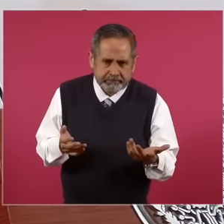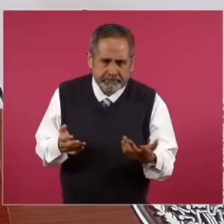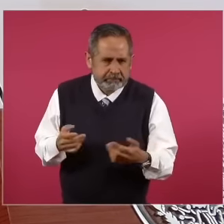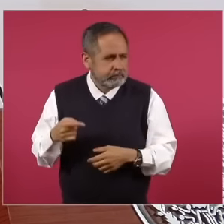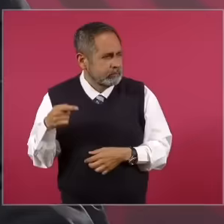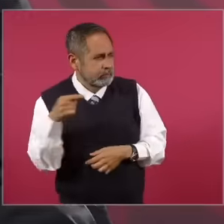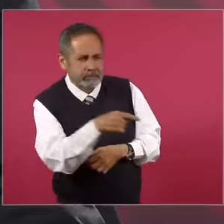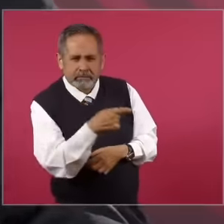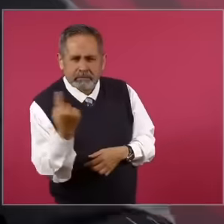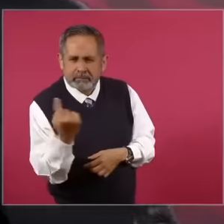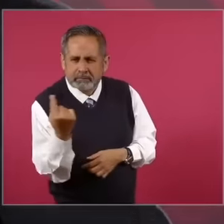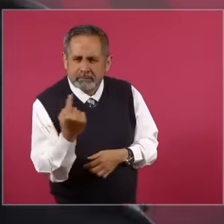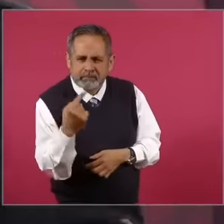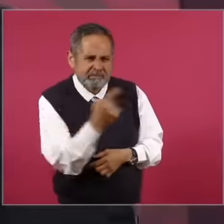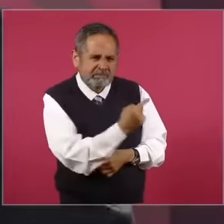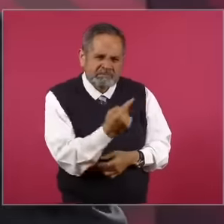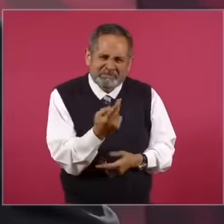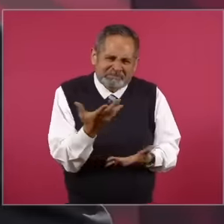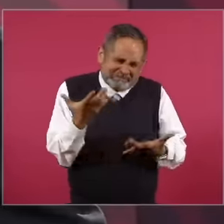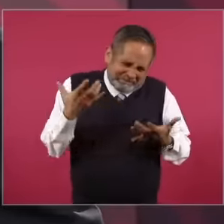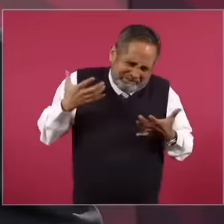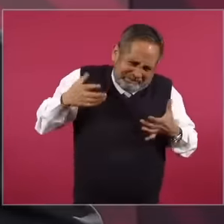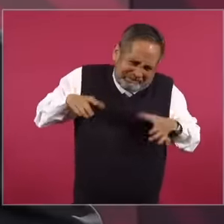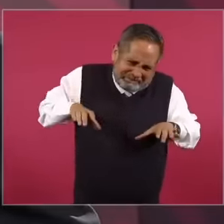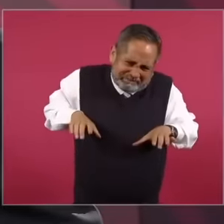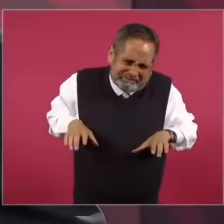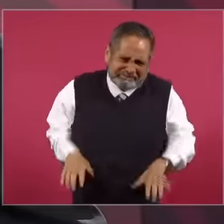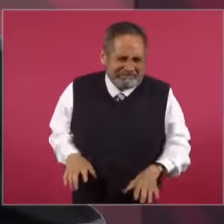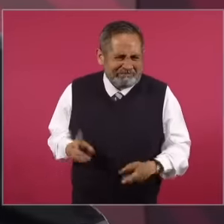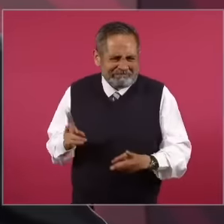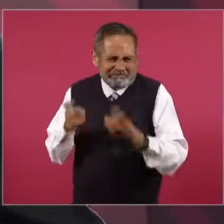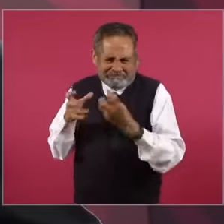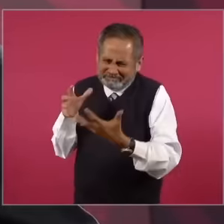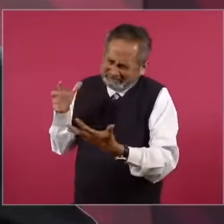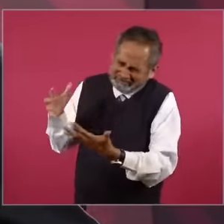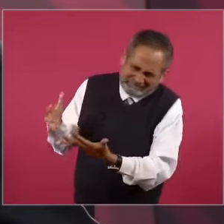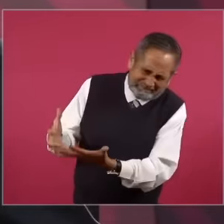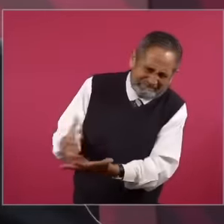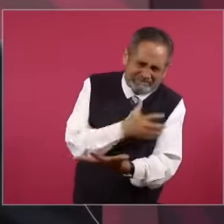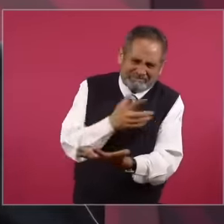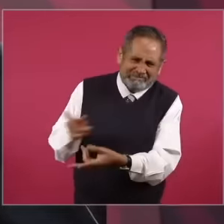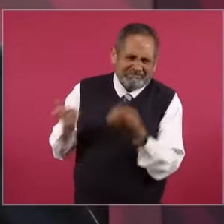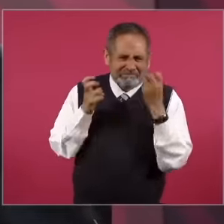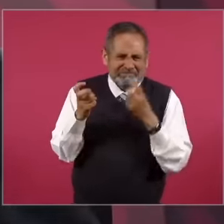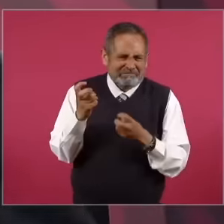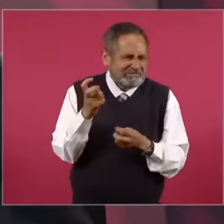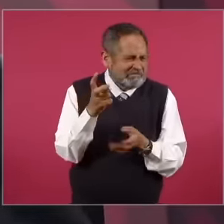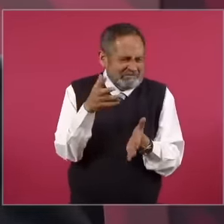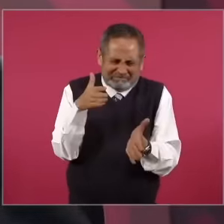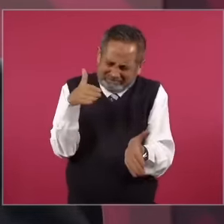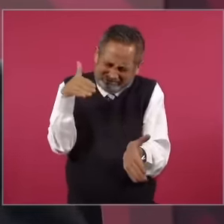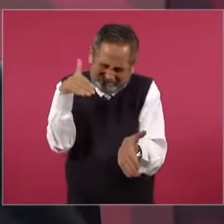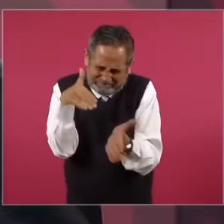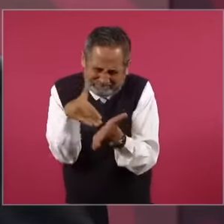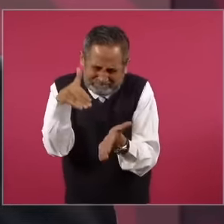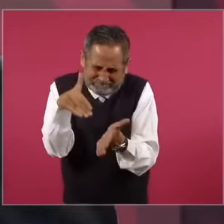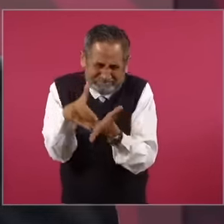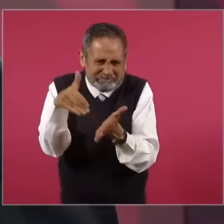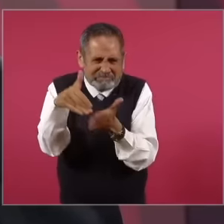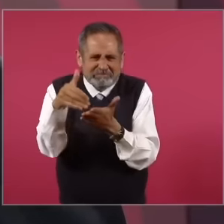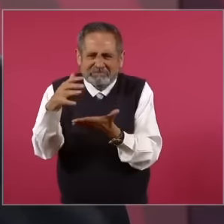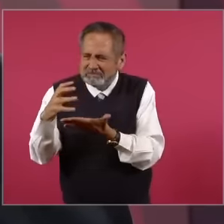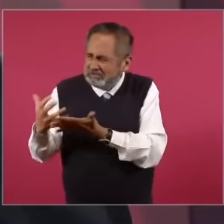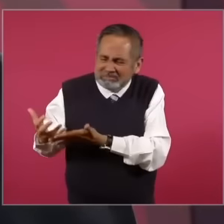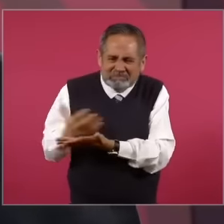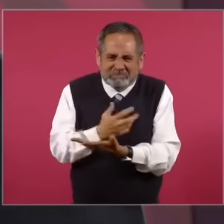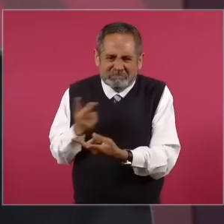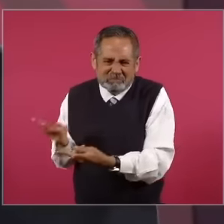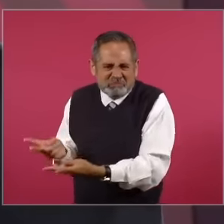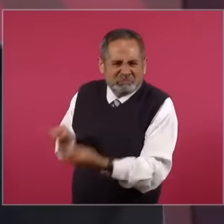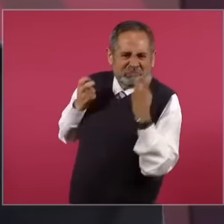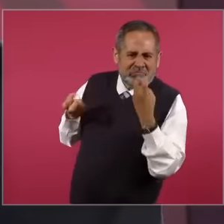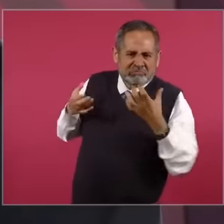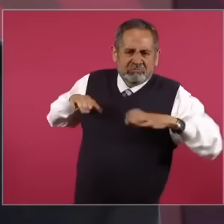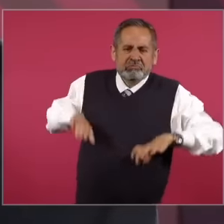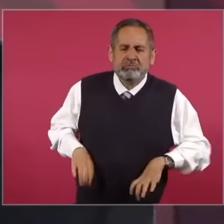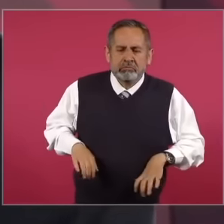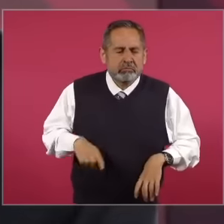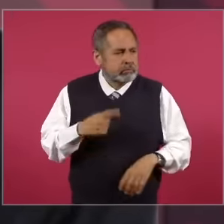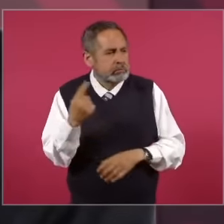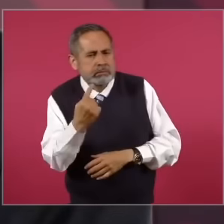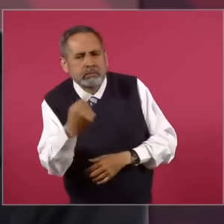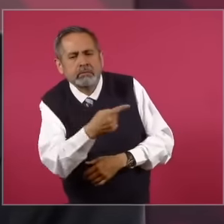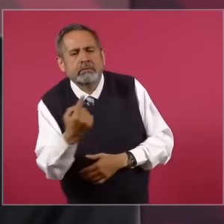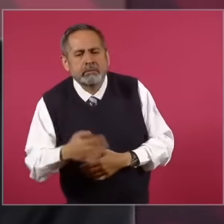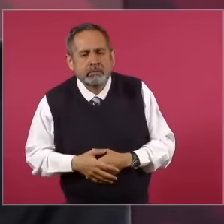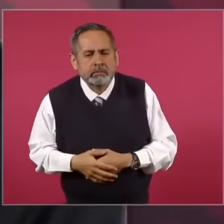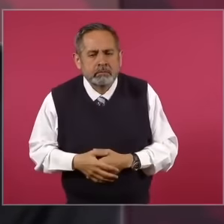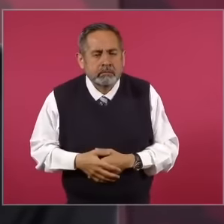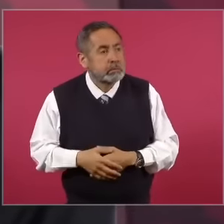thieves who stole hundreds of billions of pesos, they didn't even lose their respectability,